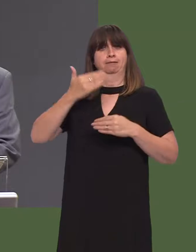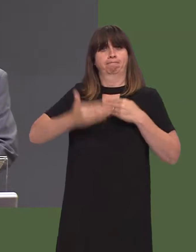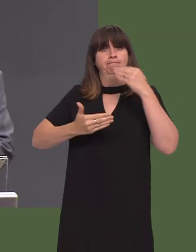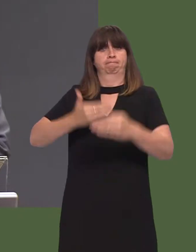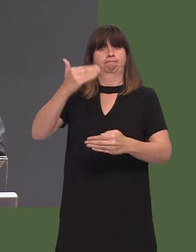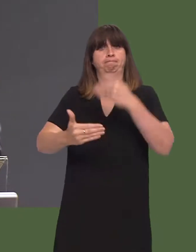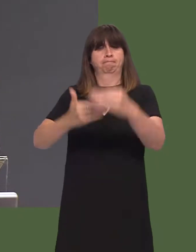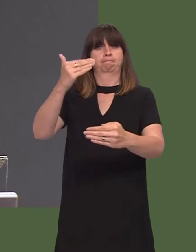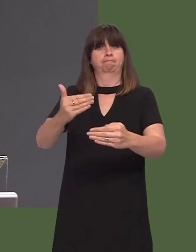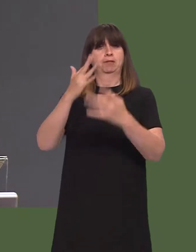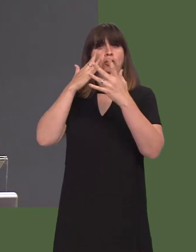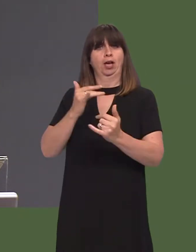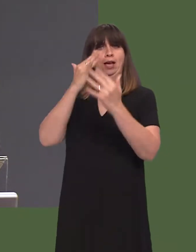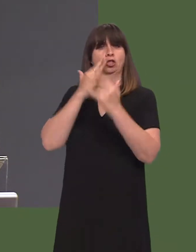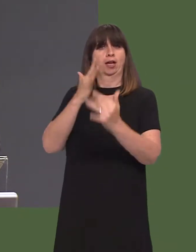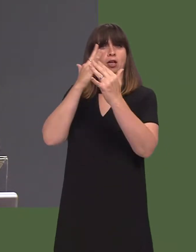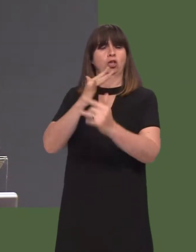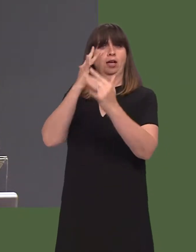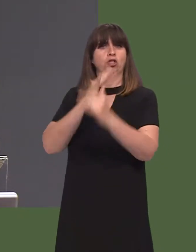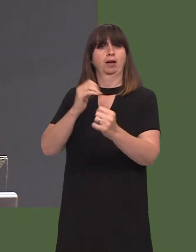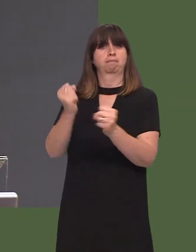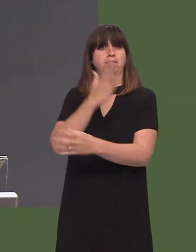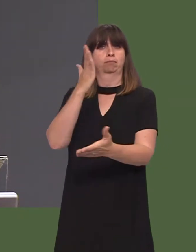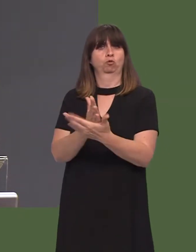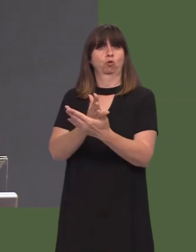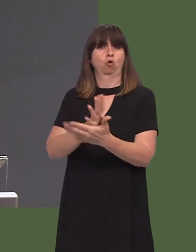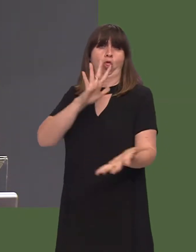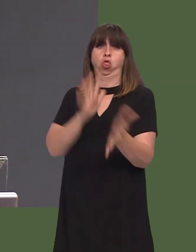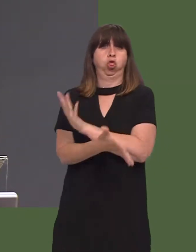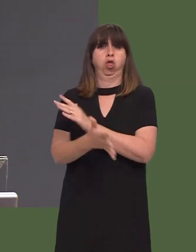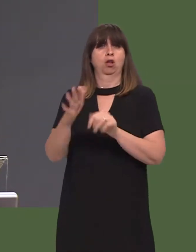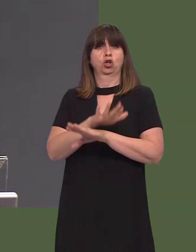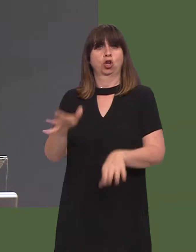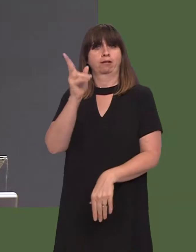and balances are put into place as soon as possible to make sure this sort of debacle